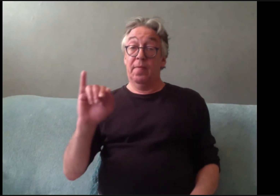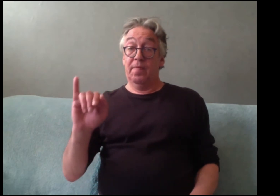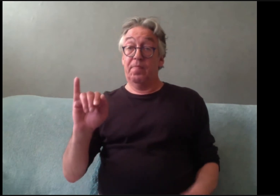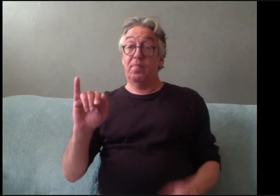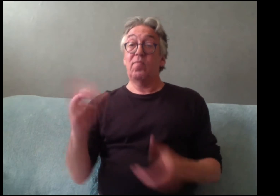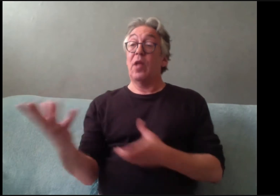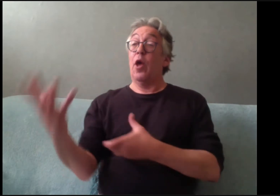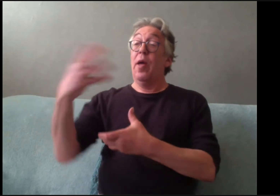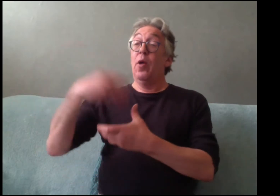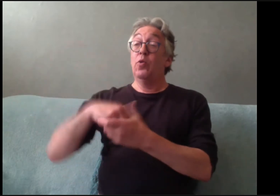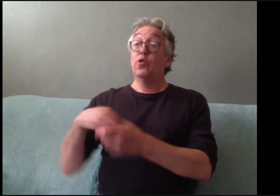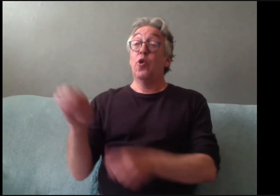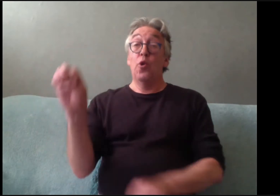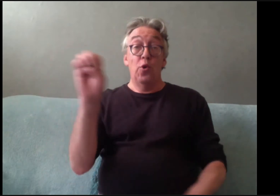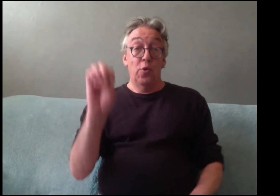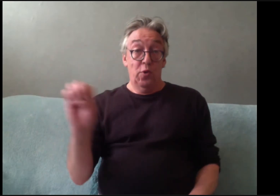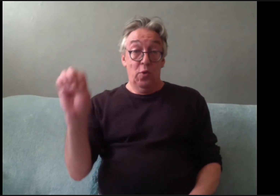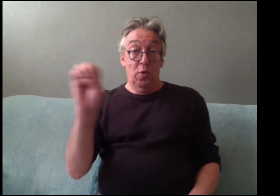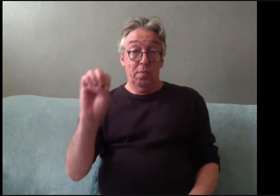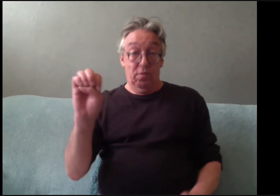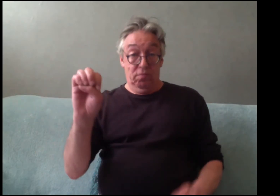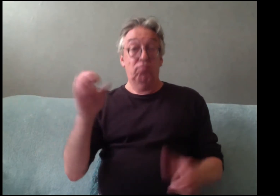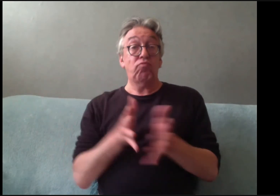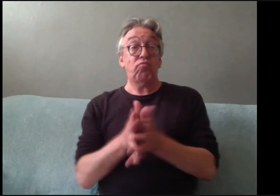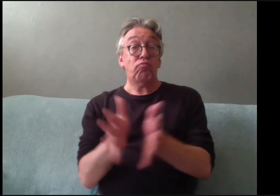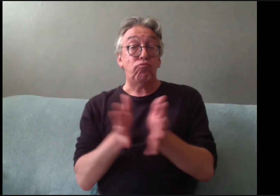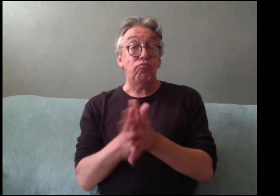and lockdown measures for persons with intellectual disabilities